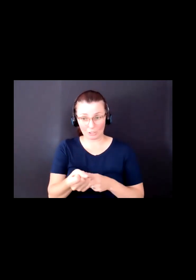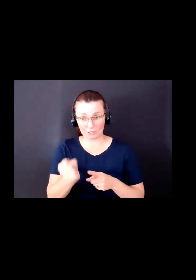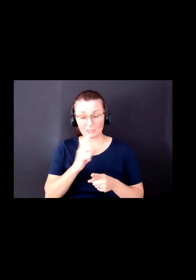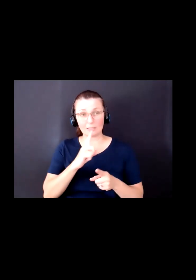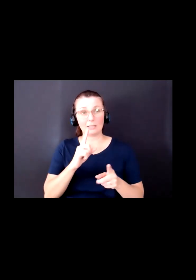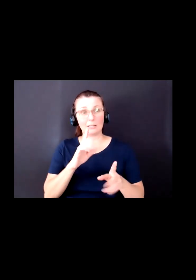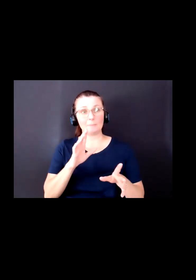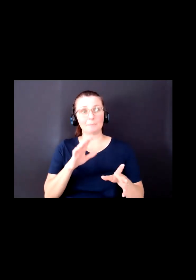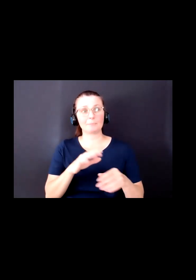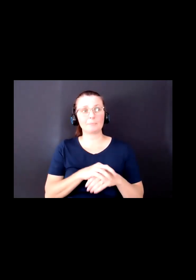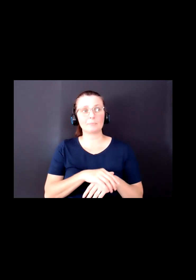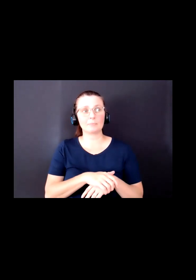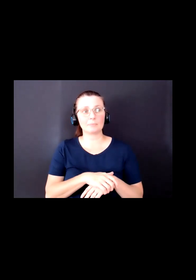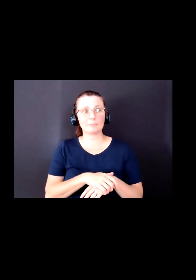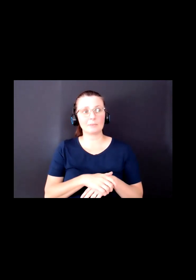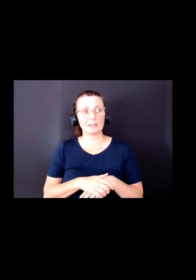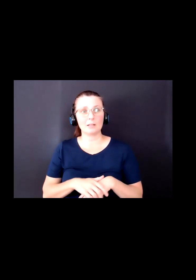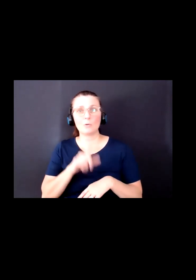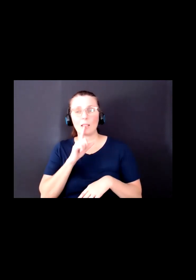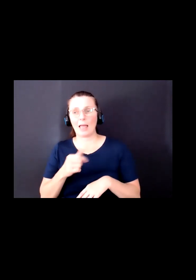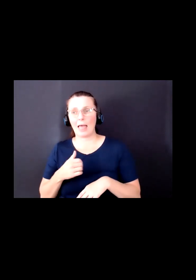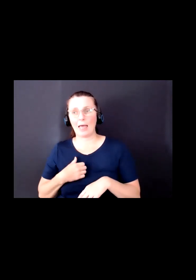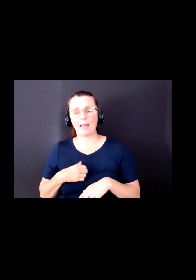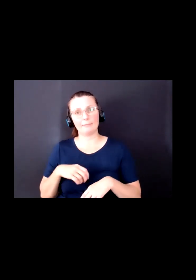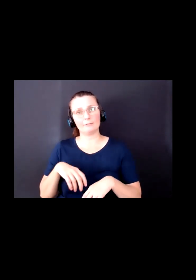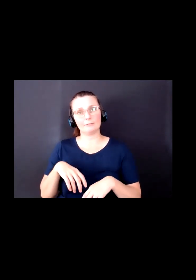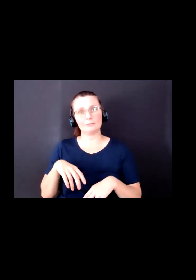a seat off to the side, and to, you know, have the interpreter close